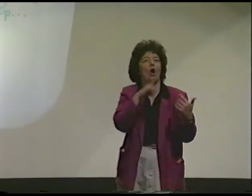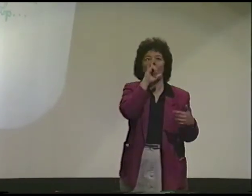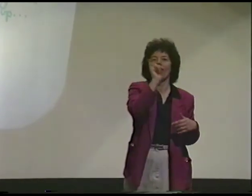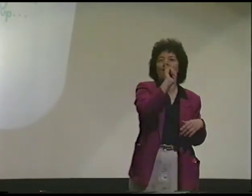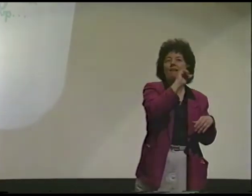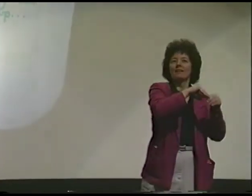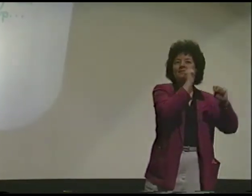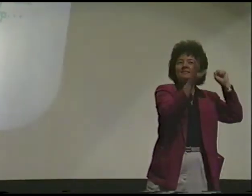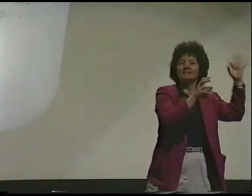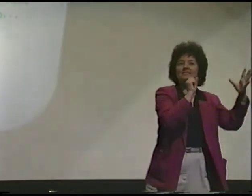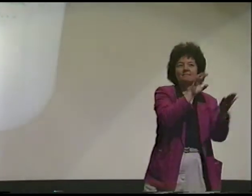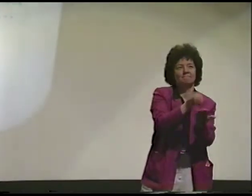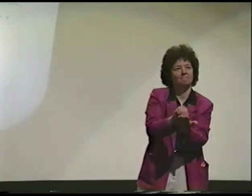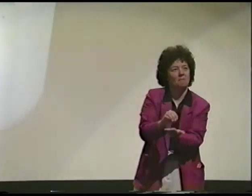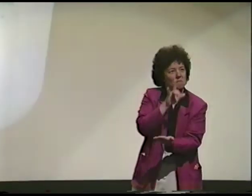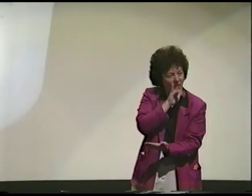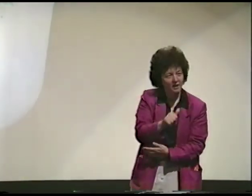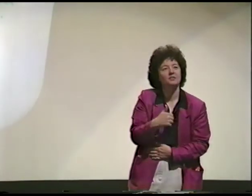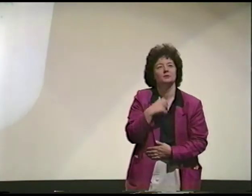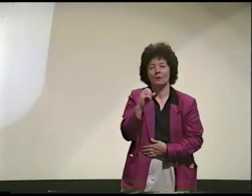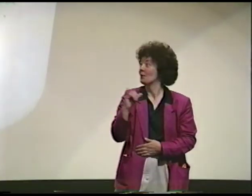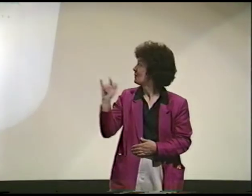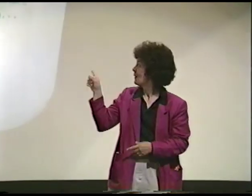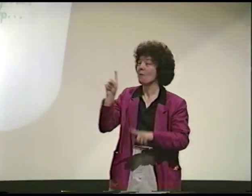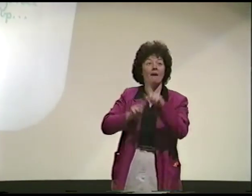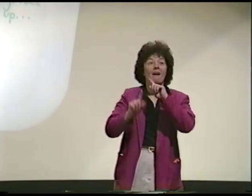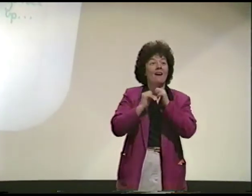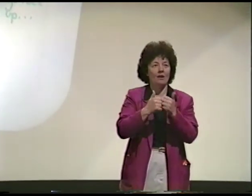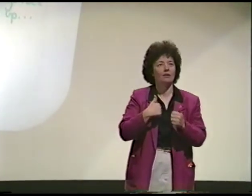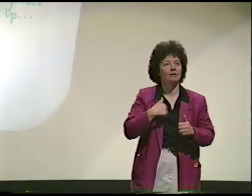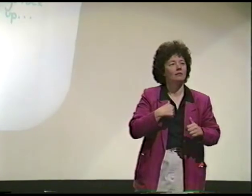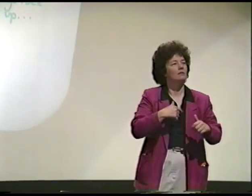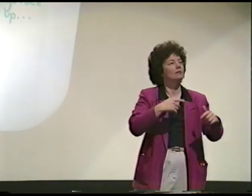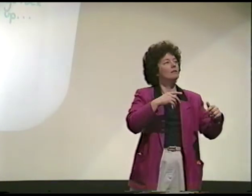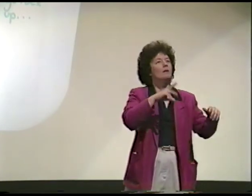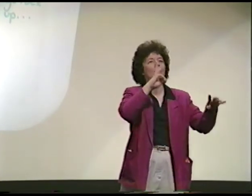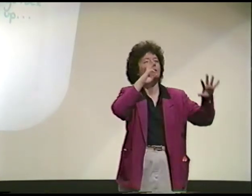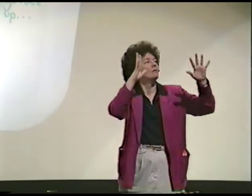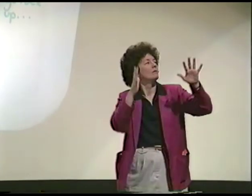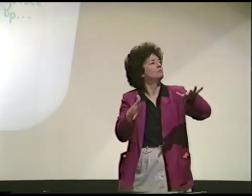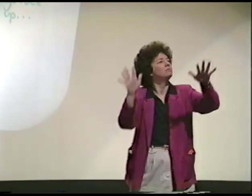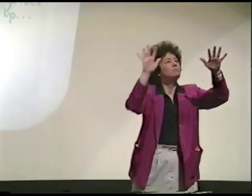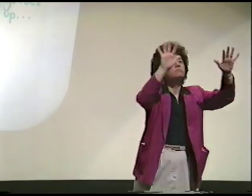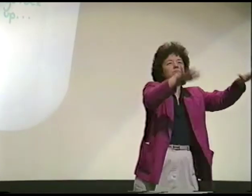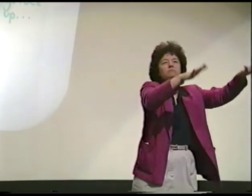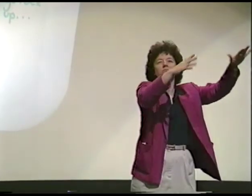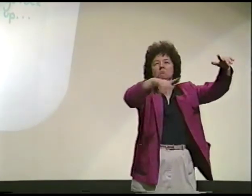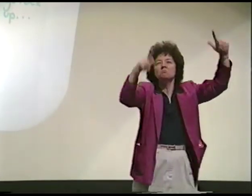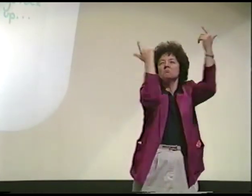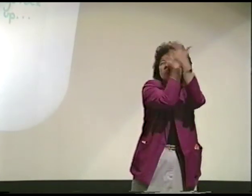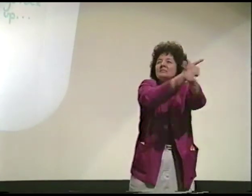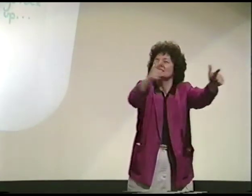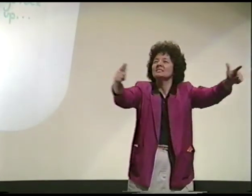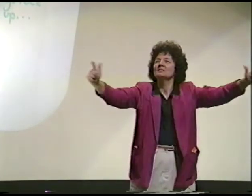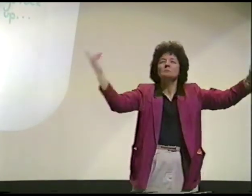started to realize that the way I wrote things down on paper correlated with the ways I thought of it and signed.